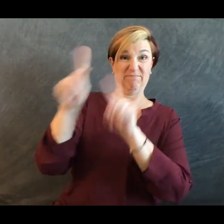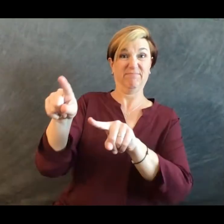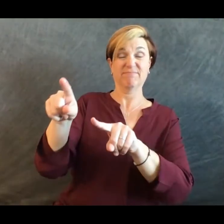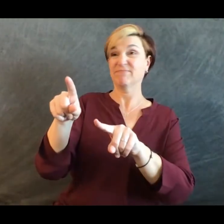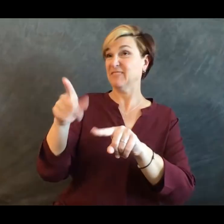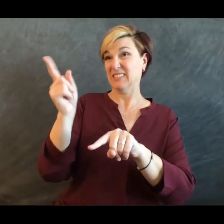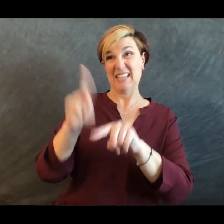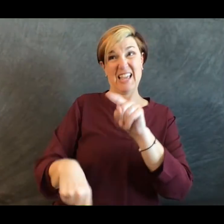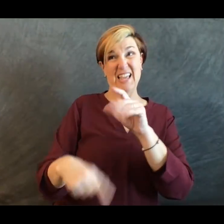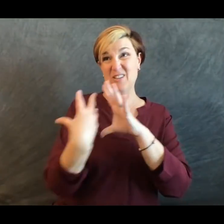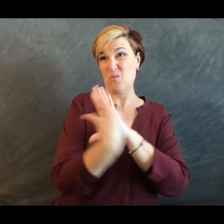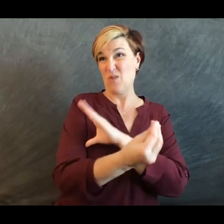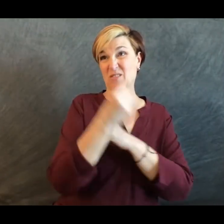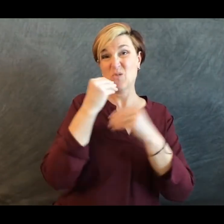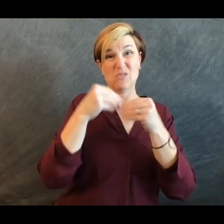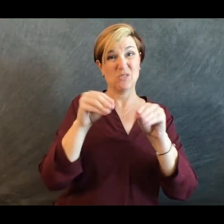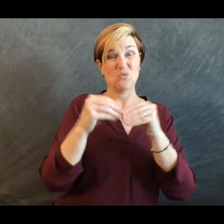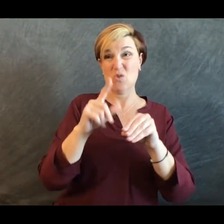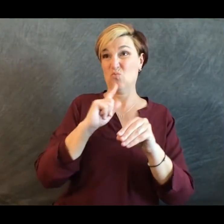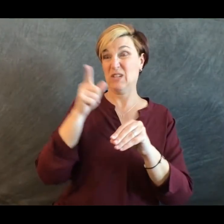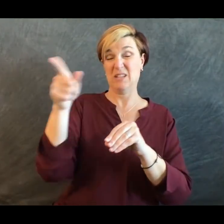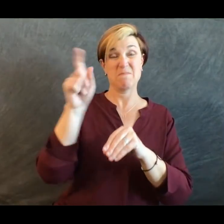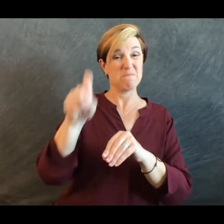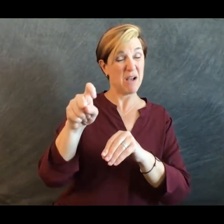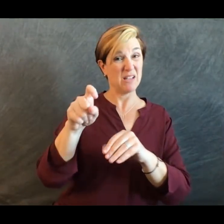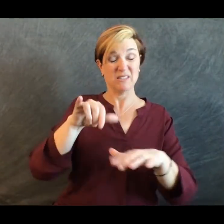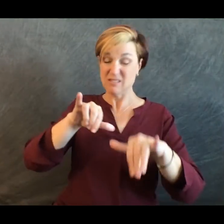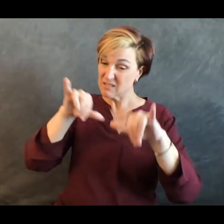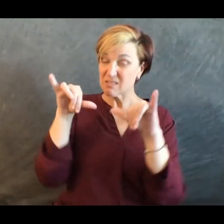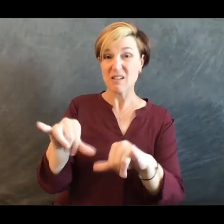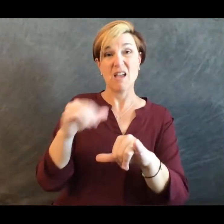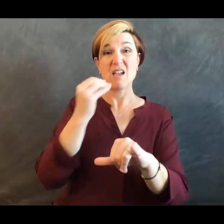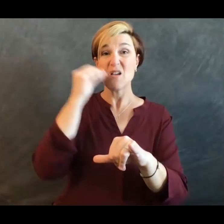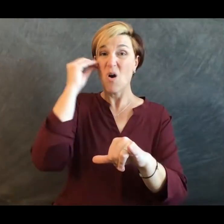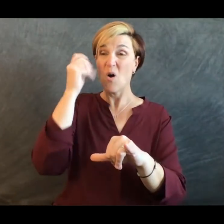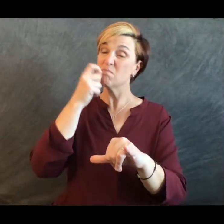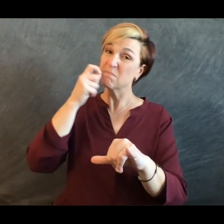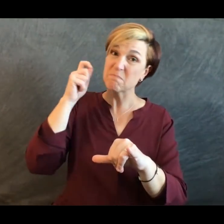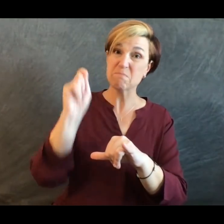really see that that's having a huge impact so it's really about the